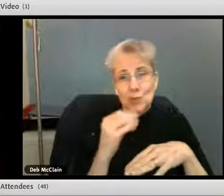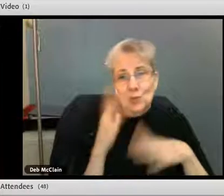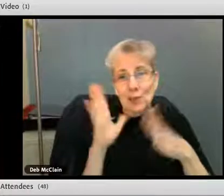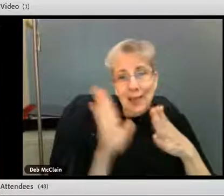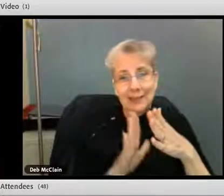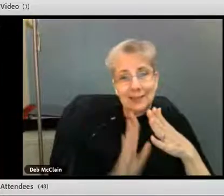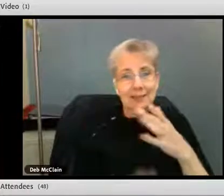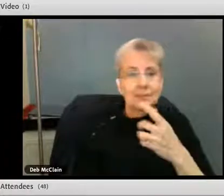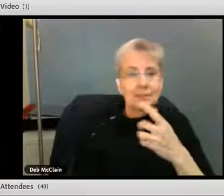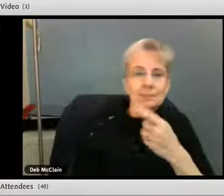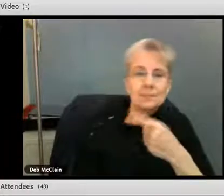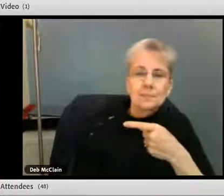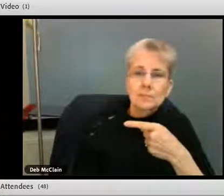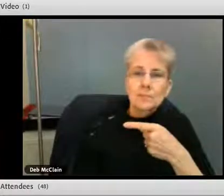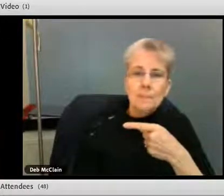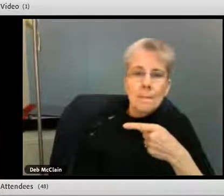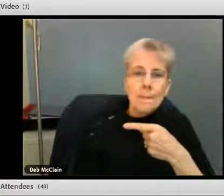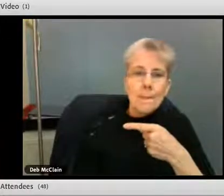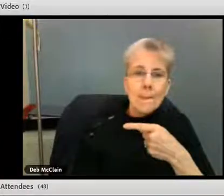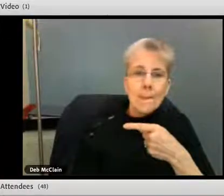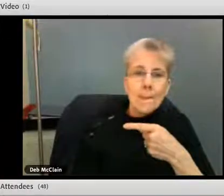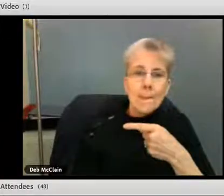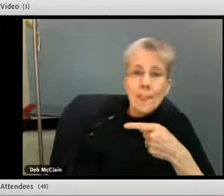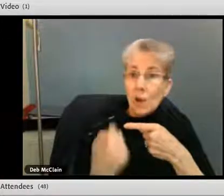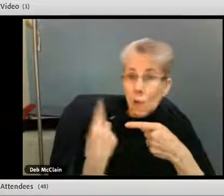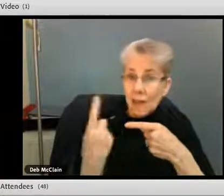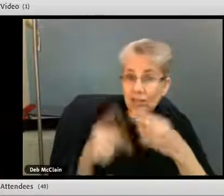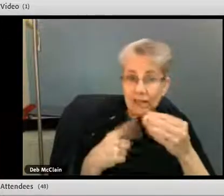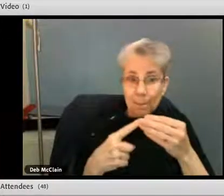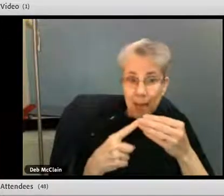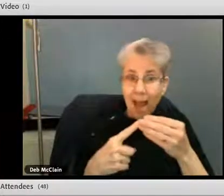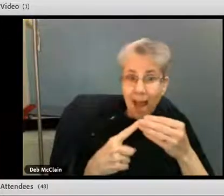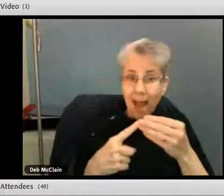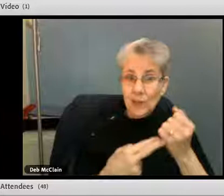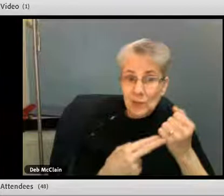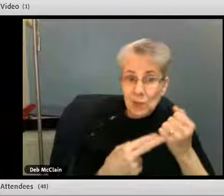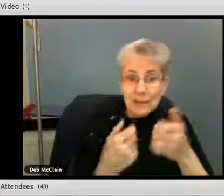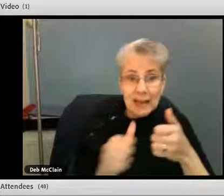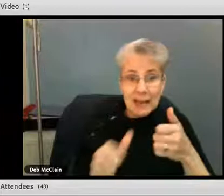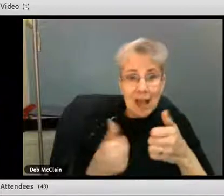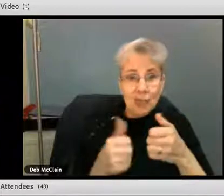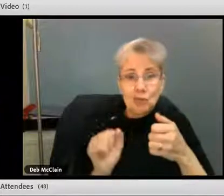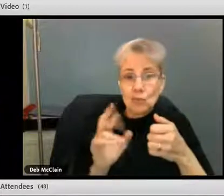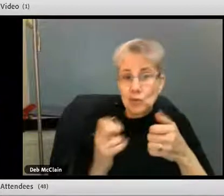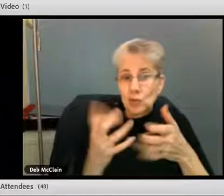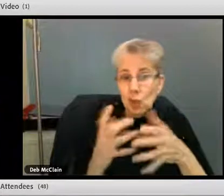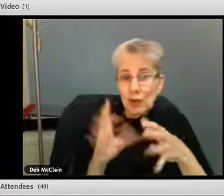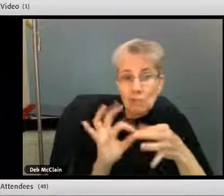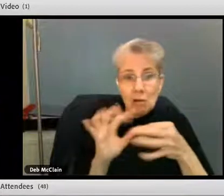Any questions about these sources? Any other source that you kind of want to talk about before we move forward?